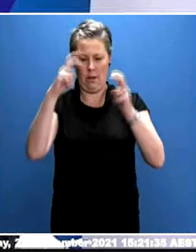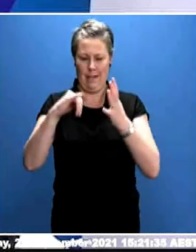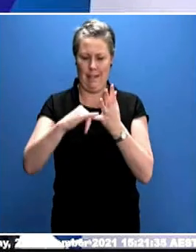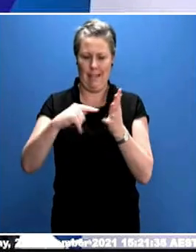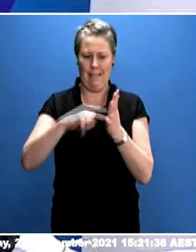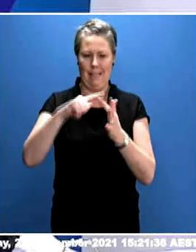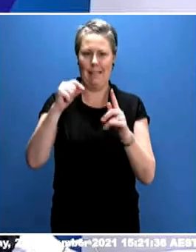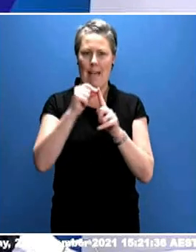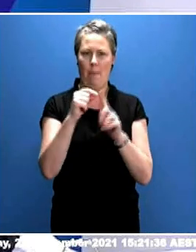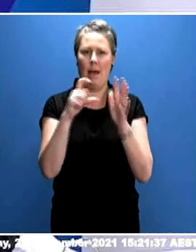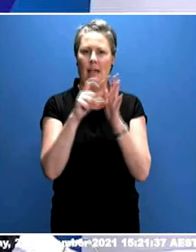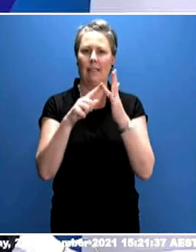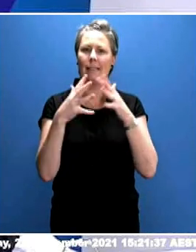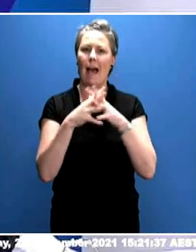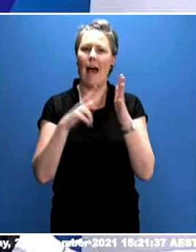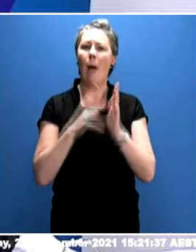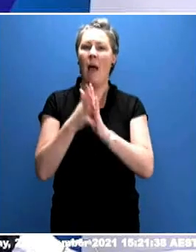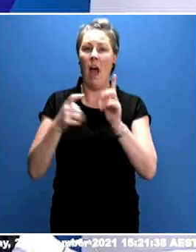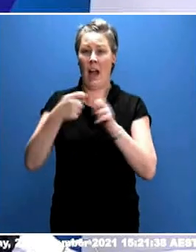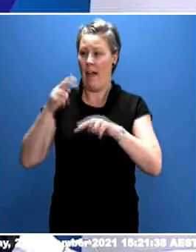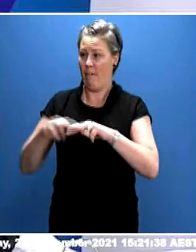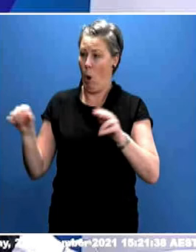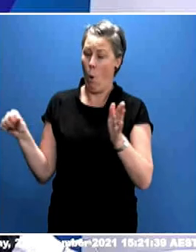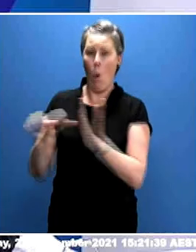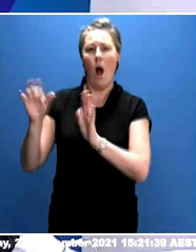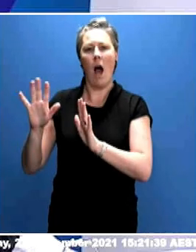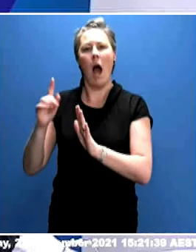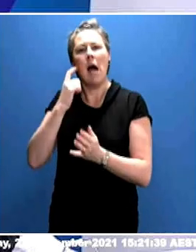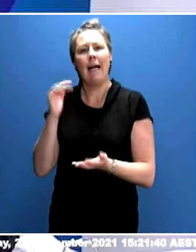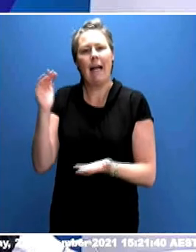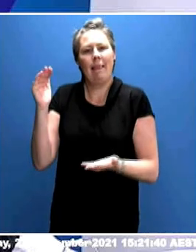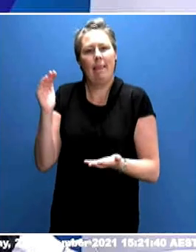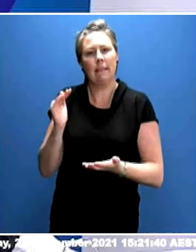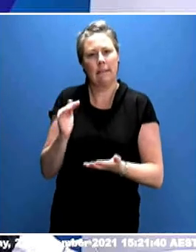Recommendation 8 from that 2019 review recommended additional high support